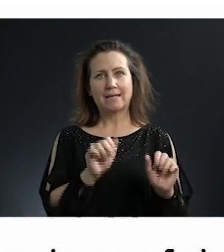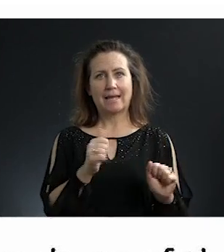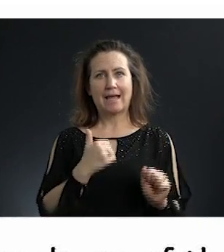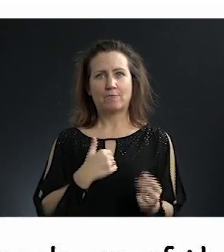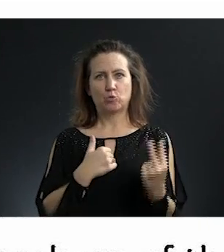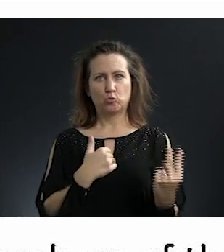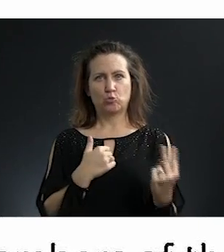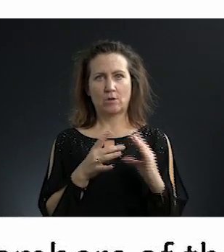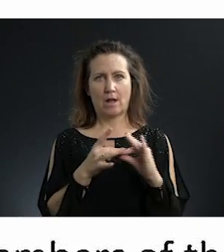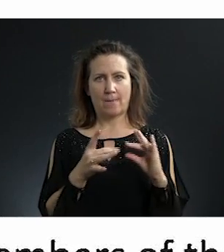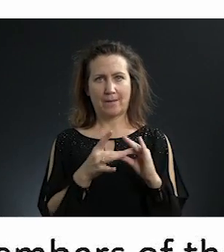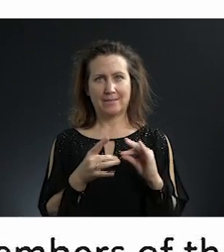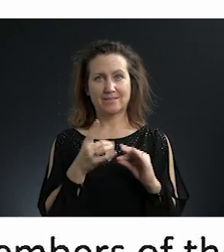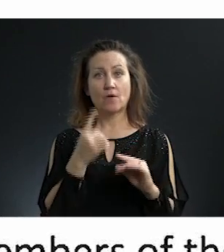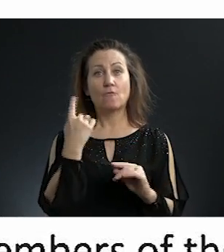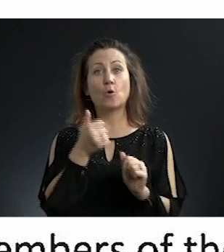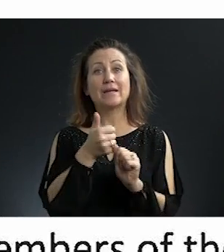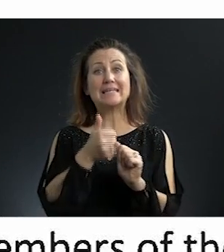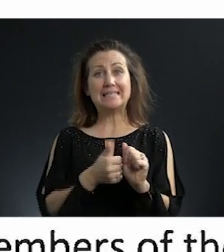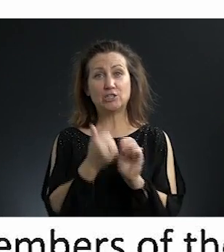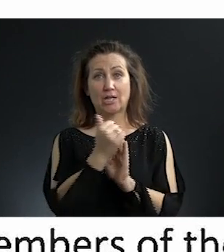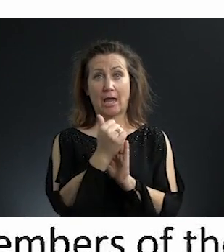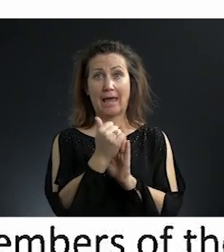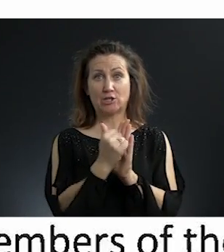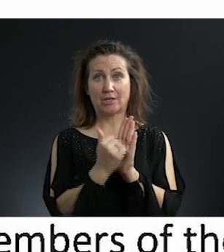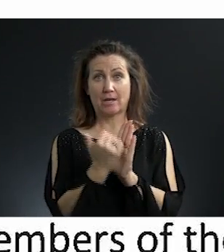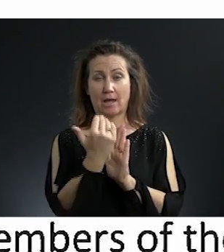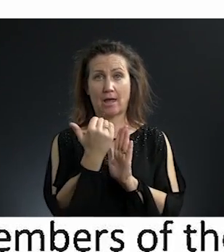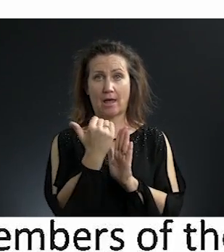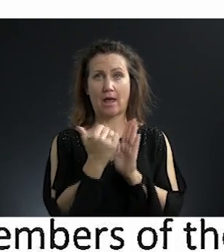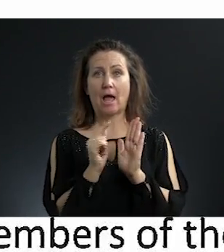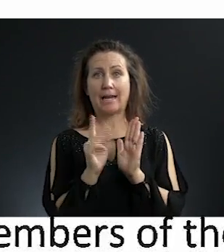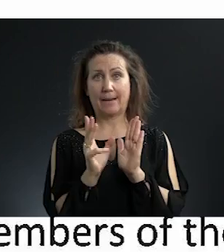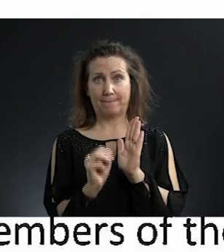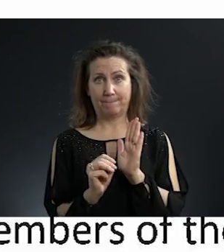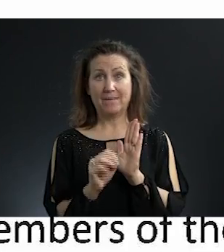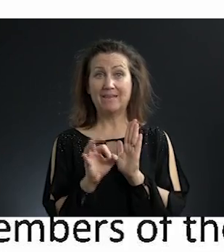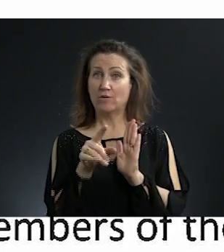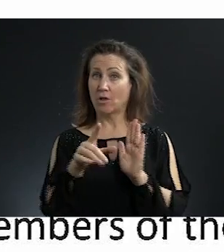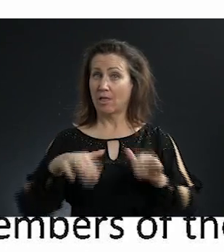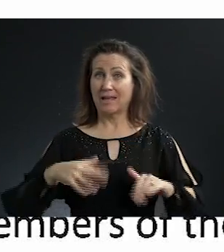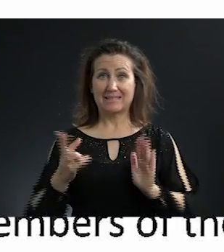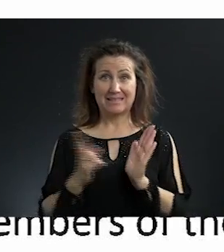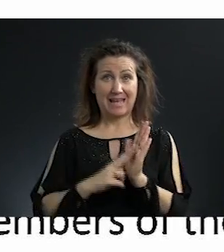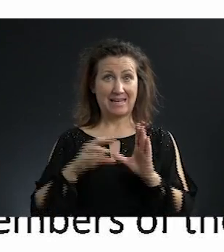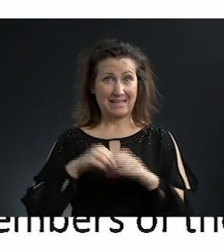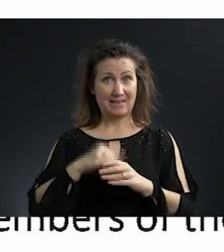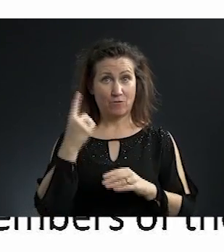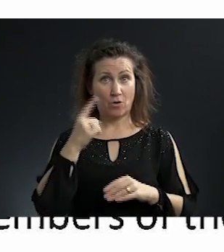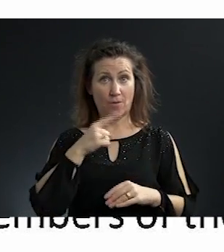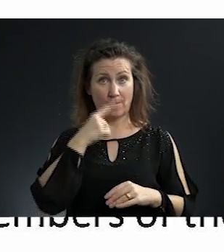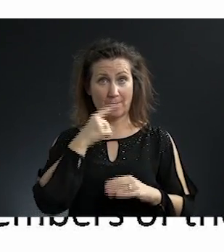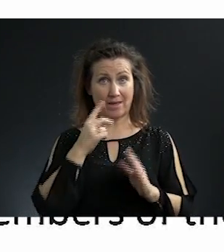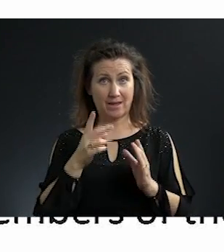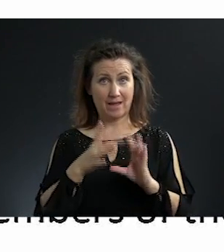Agenda item If you have not signed in to provide comment, you may not be allowed public comment except during the two statutory